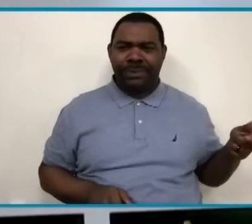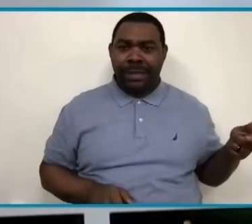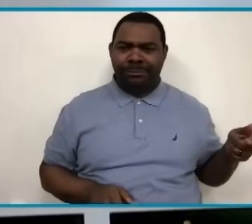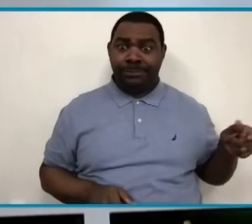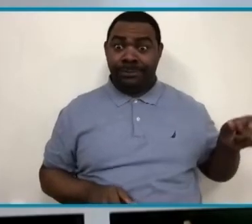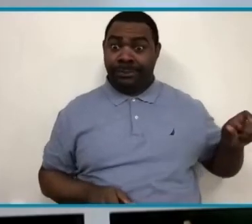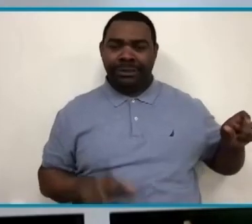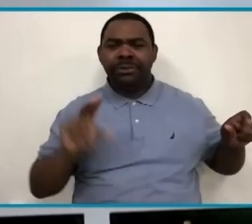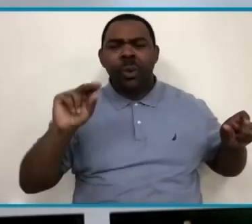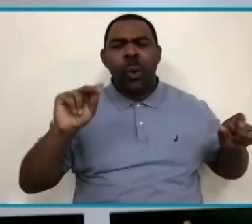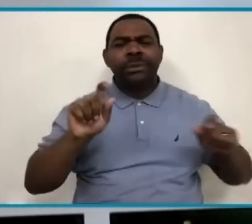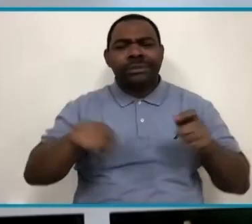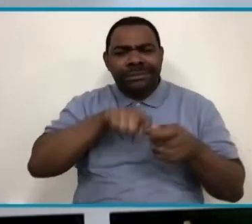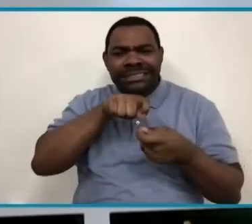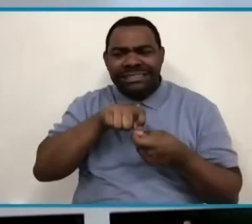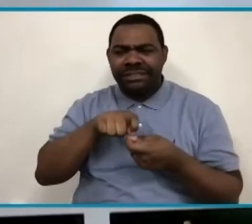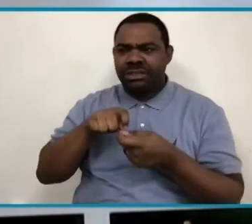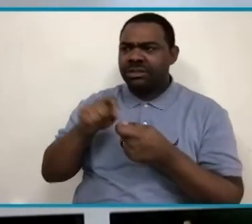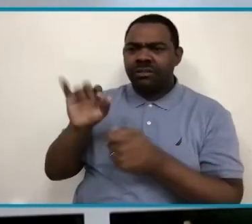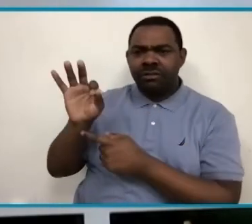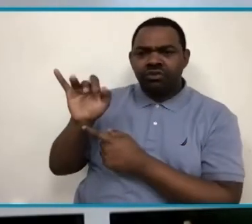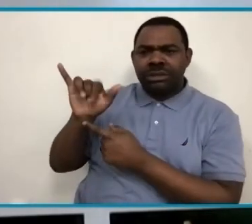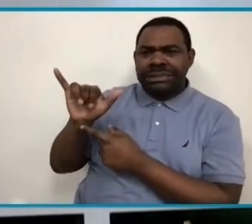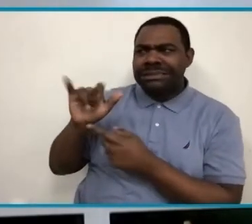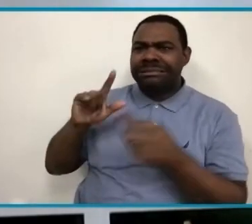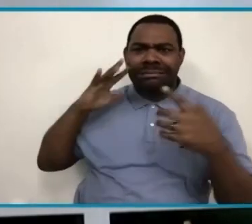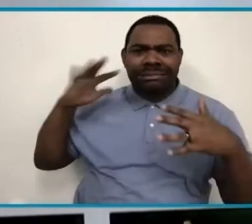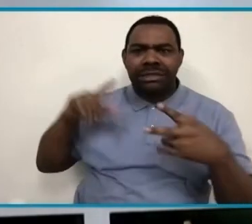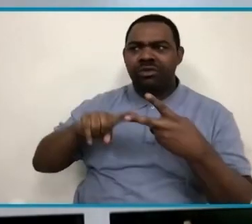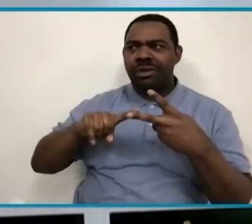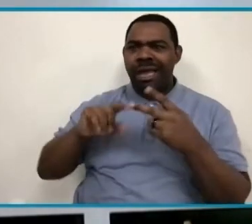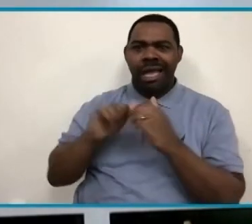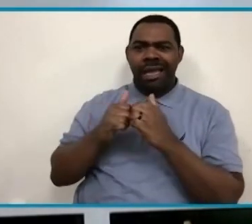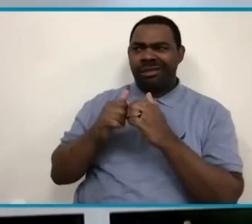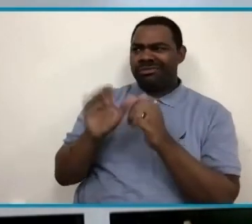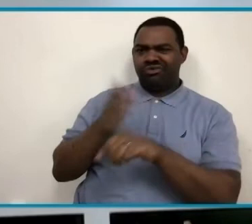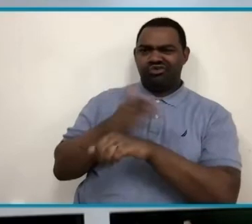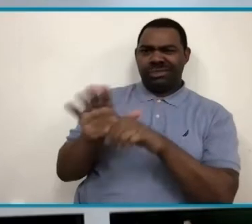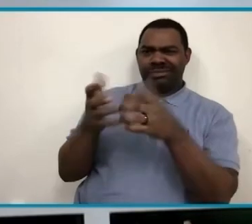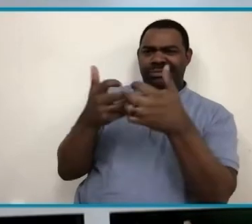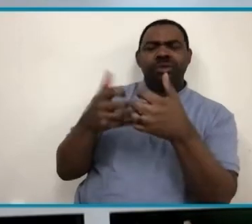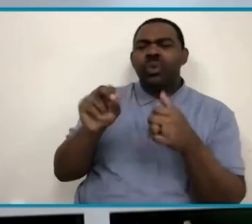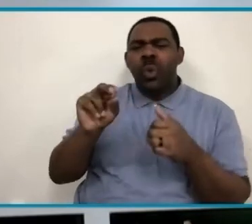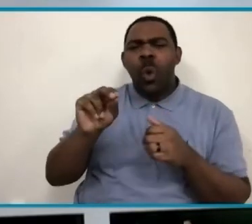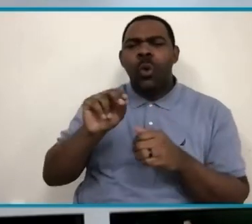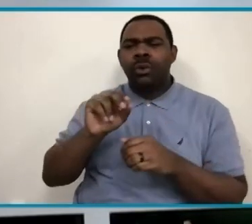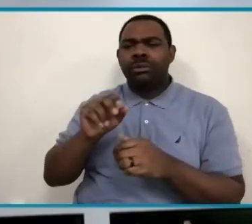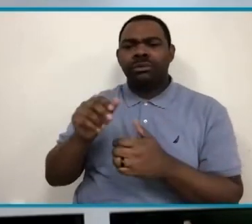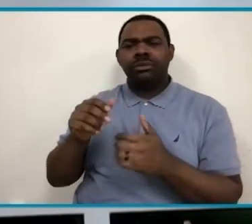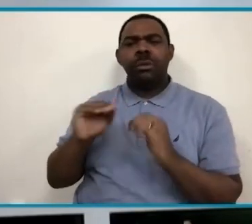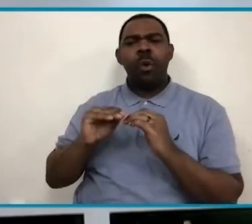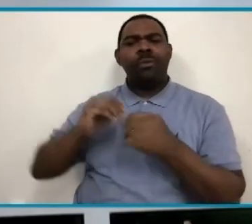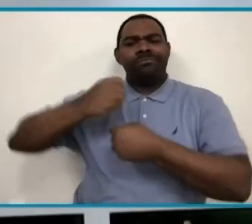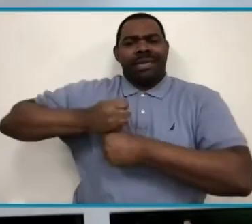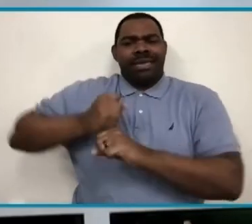your control harmonies or tonality to see what the impact might be.